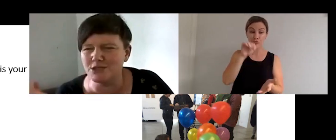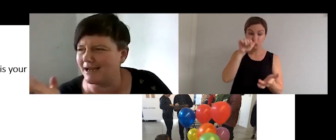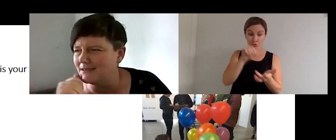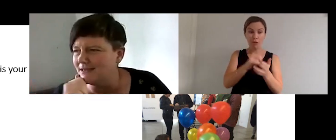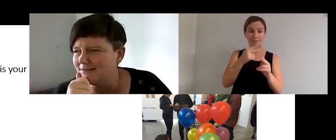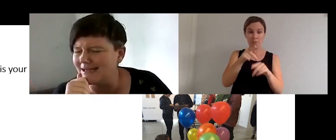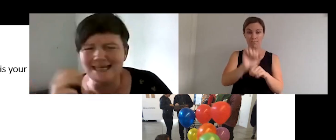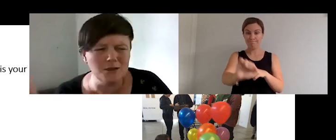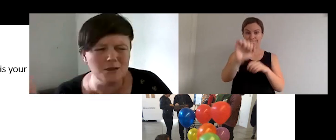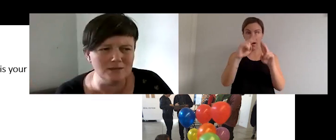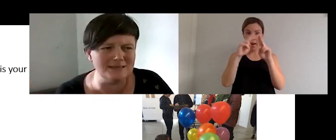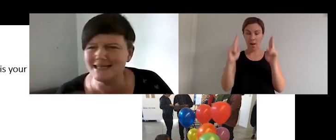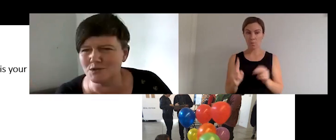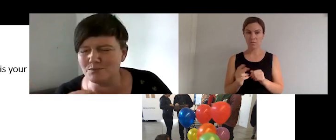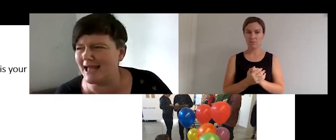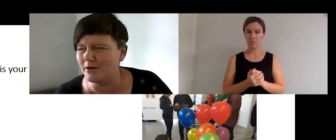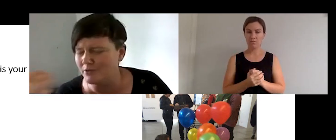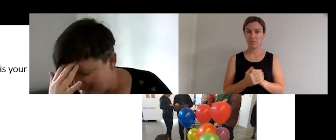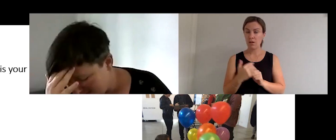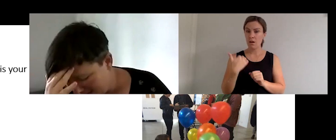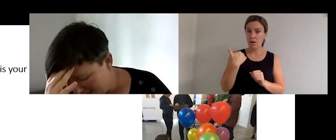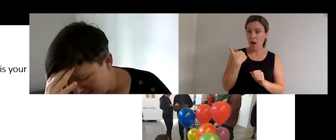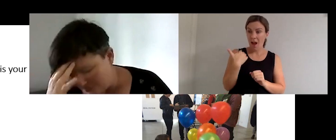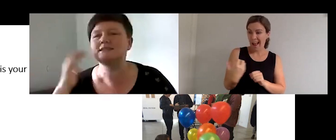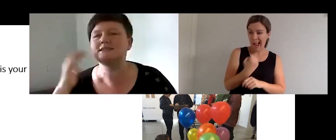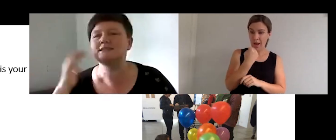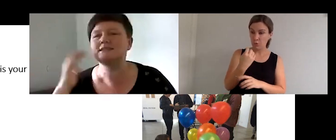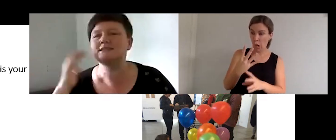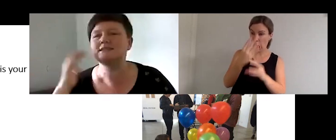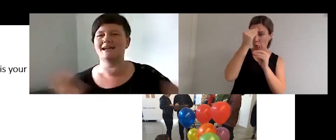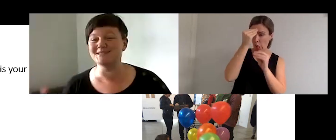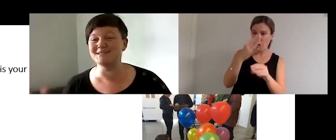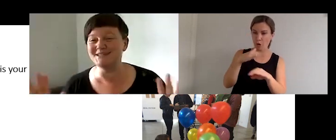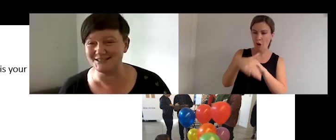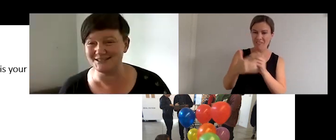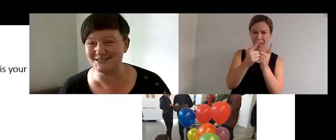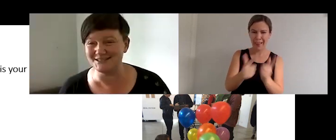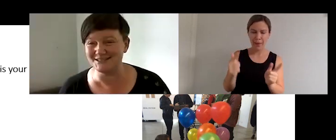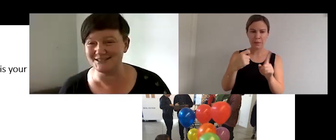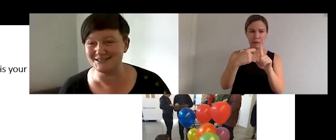attachment, I had to go and learn the language about kilowatts and kilowatts per hour and... Like all this stuff they had absolutely no